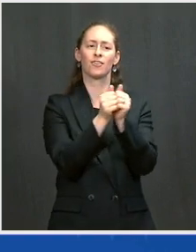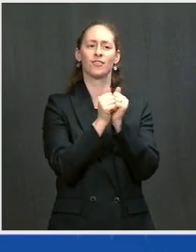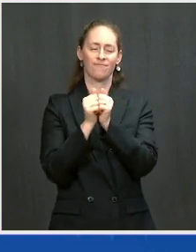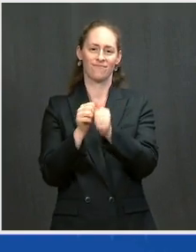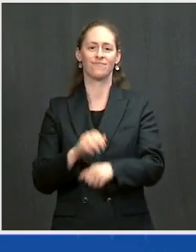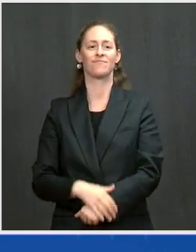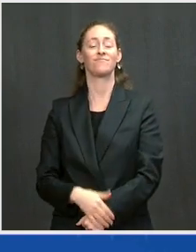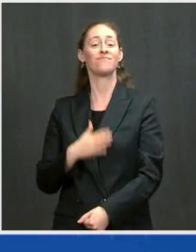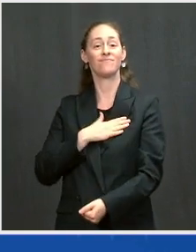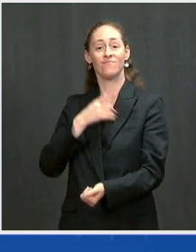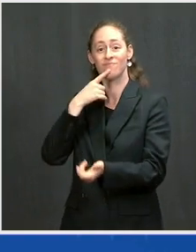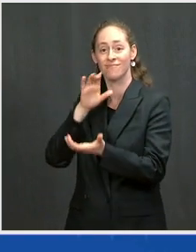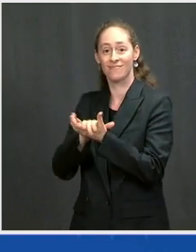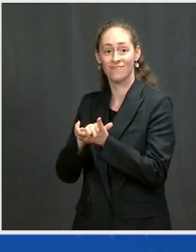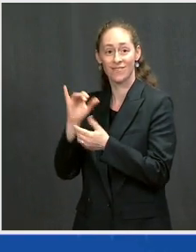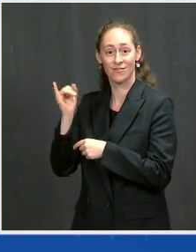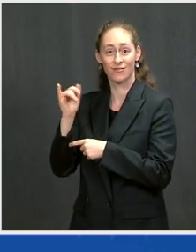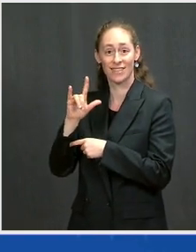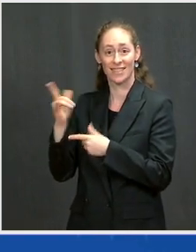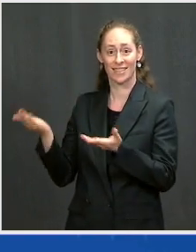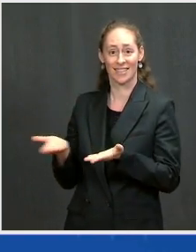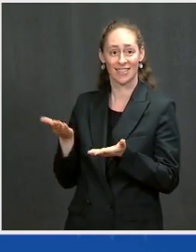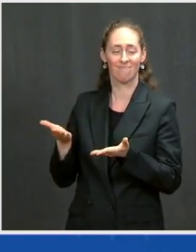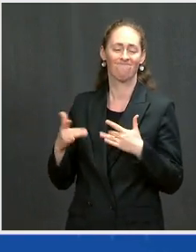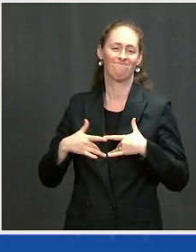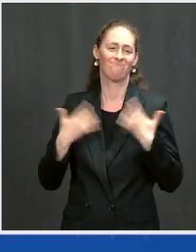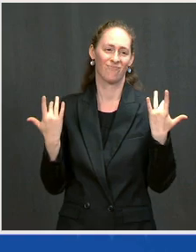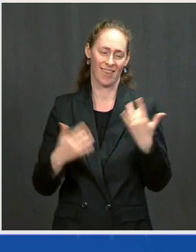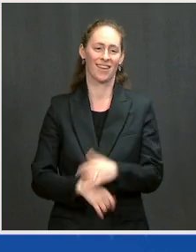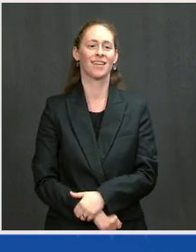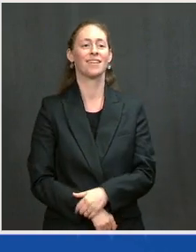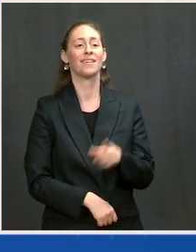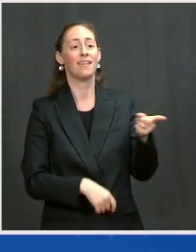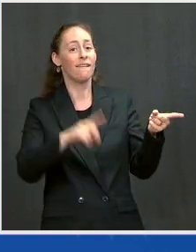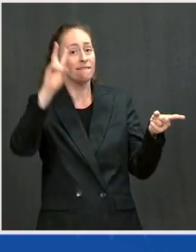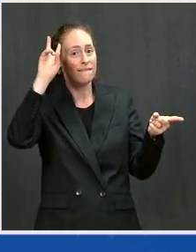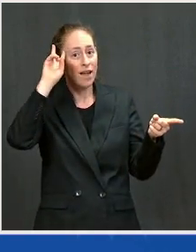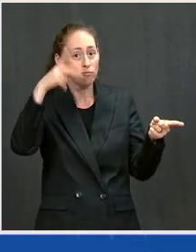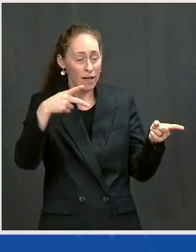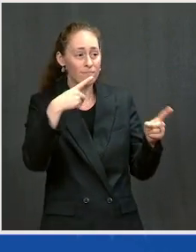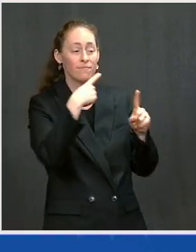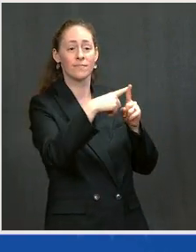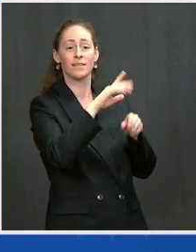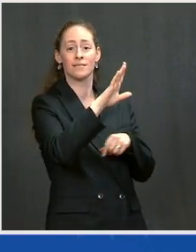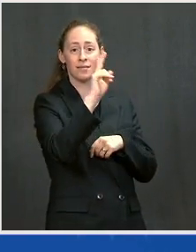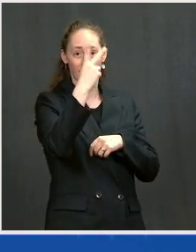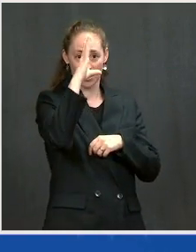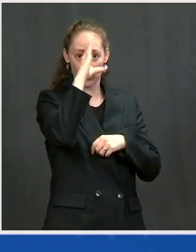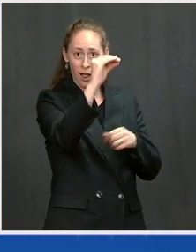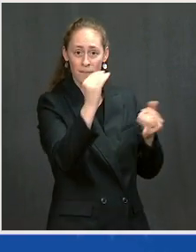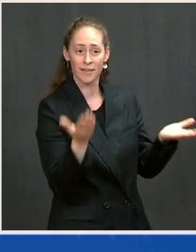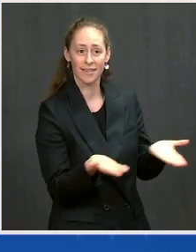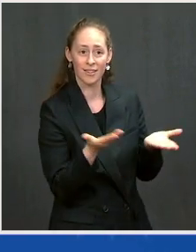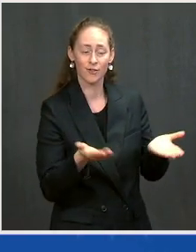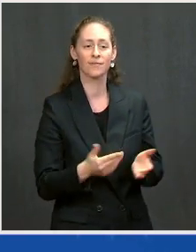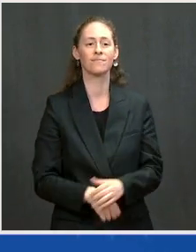And the vice-president and the second gentlemen are here as well. Our secretary of defense, vice chairman of the joint chiefs of staff,